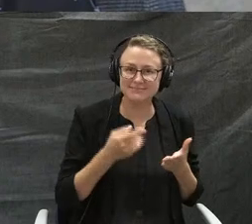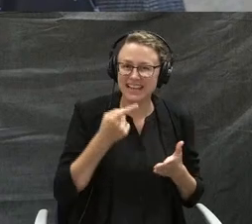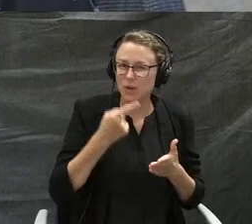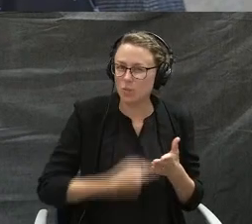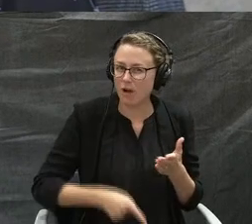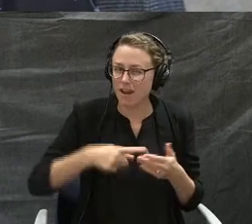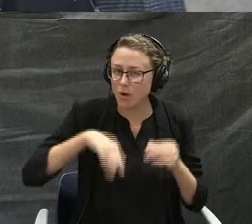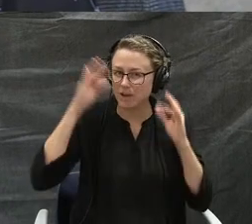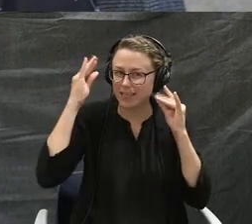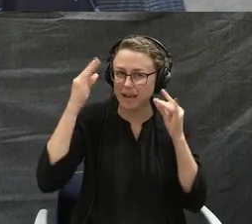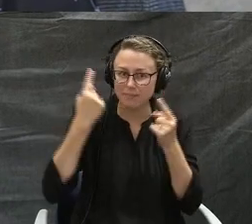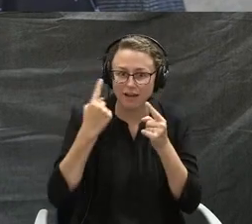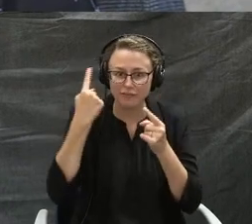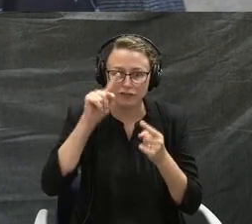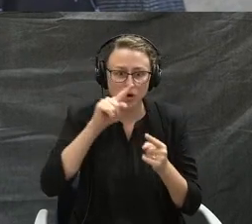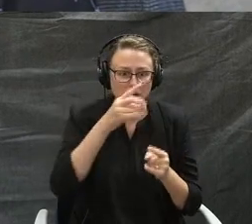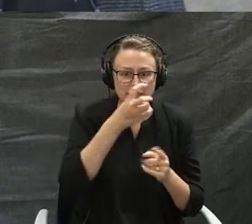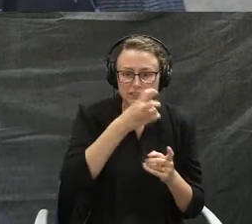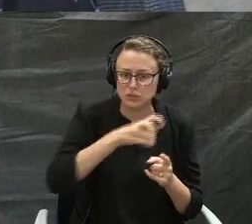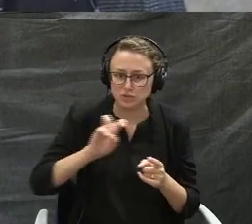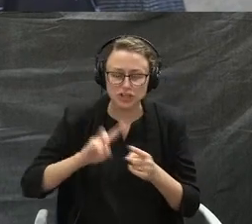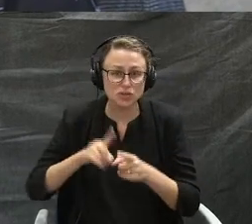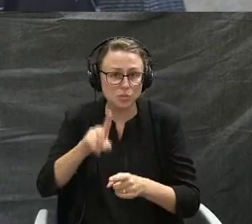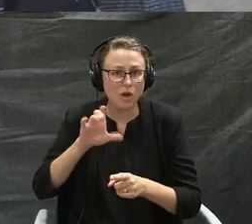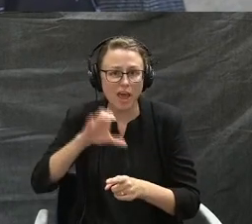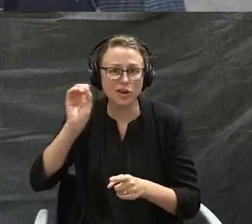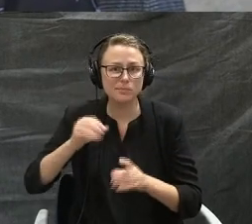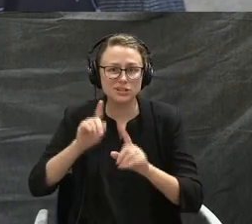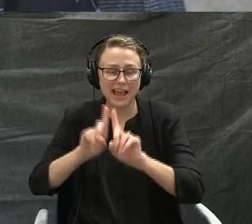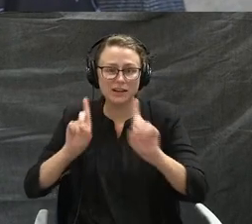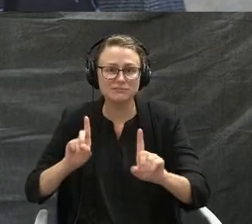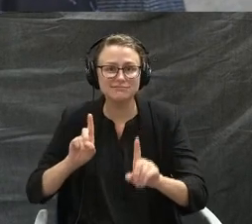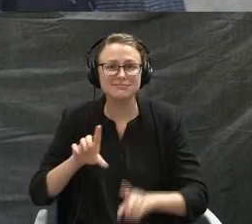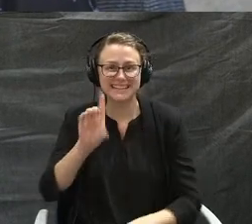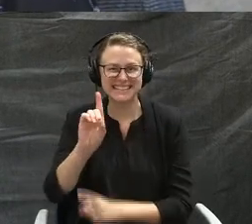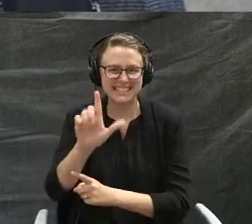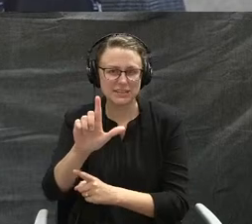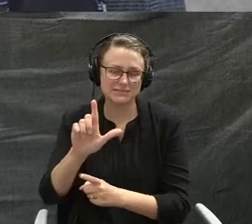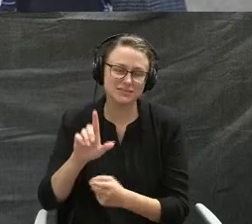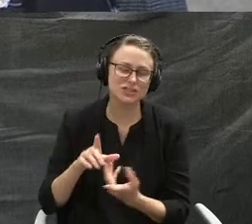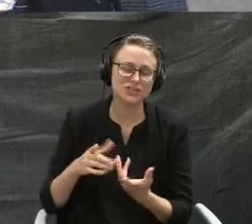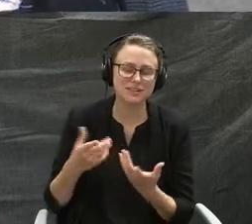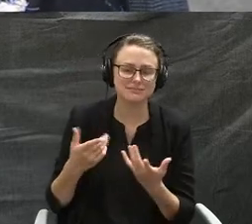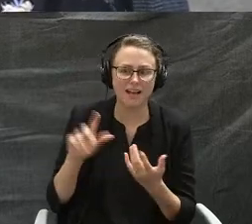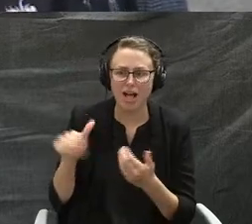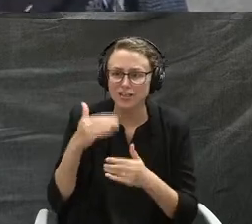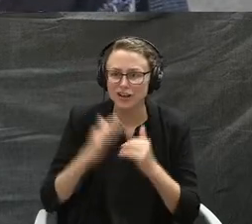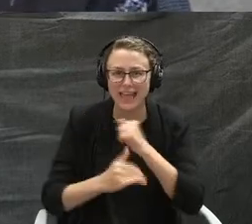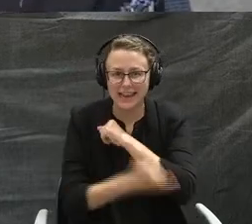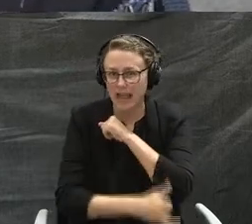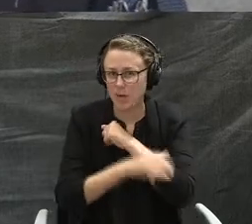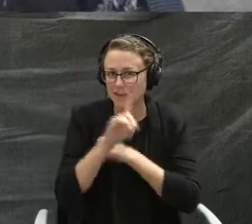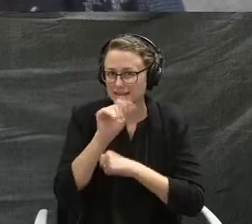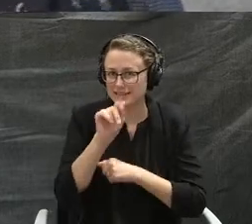are the considerations for going to 100% remote learning? Besides County data? Will it be based apon filling substitute